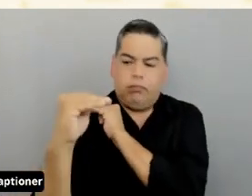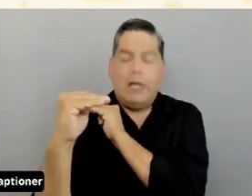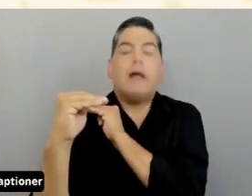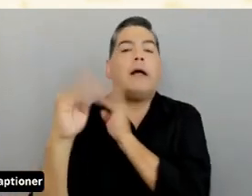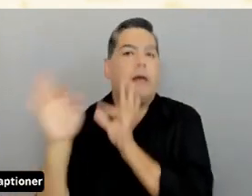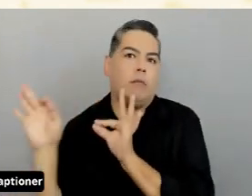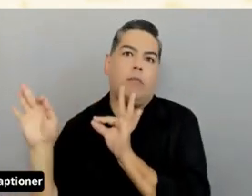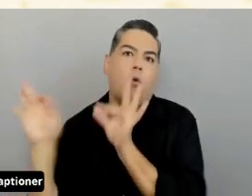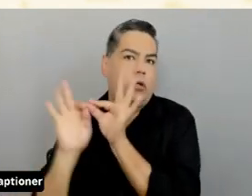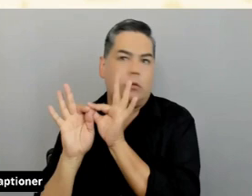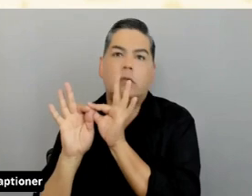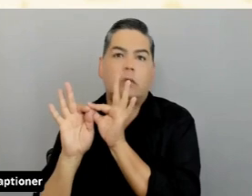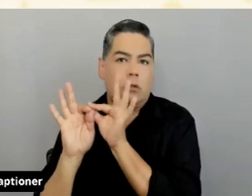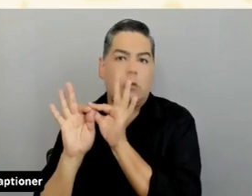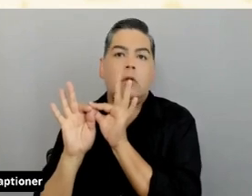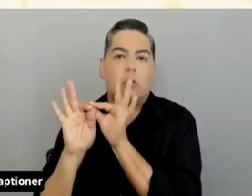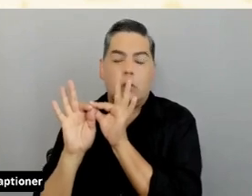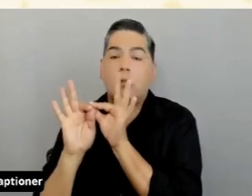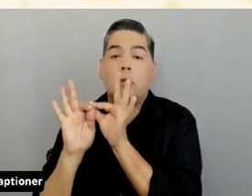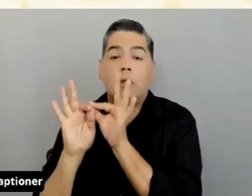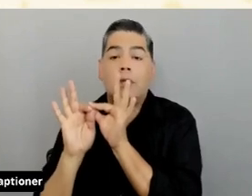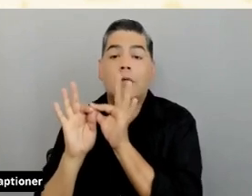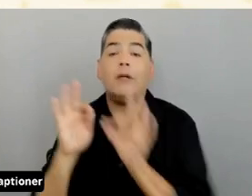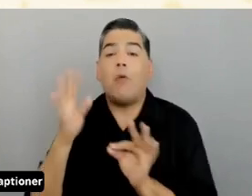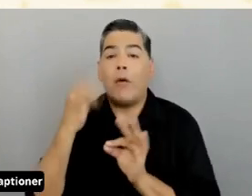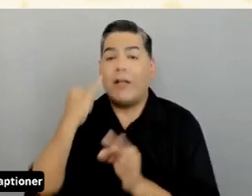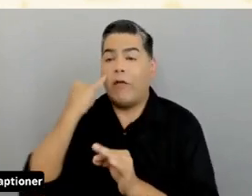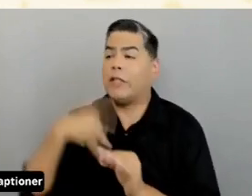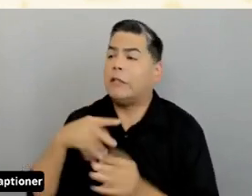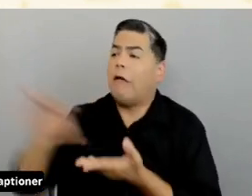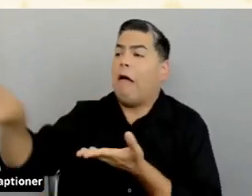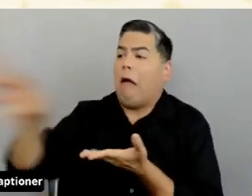So if we are just replicating the use of one component